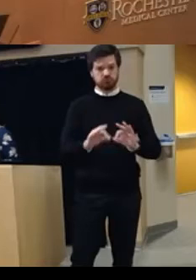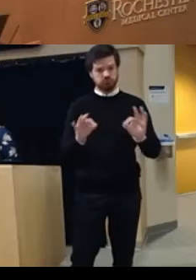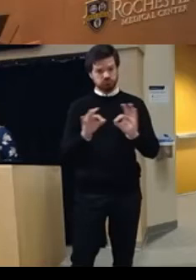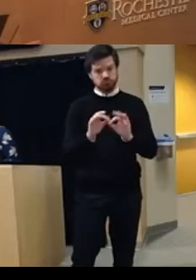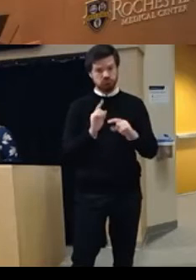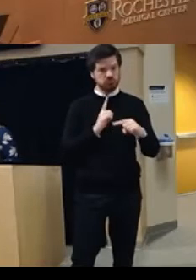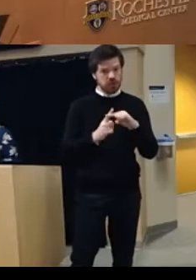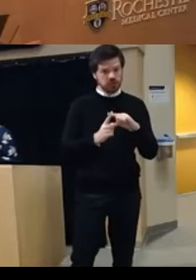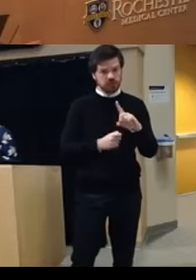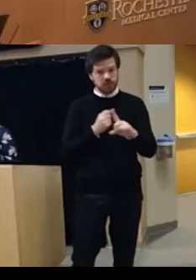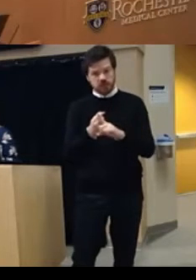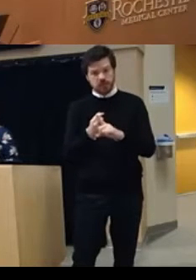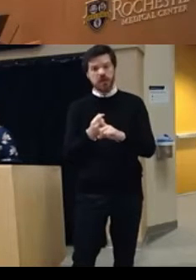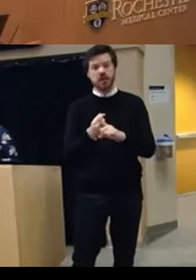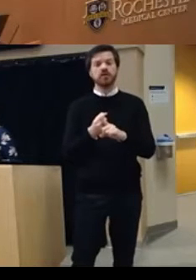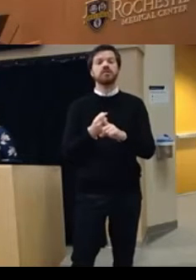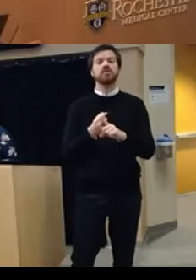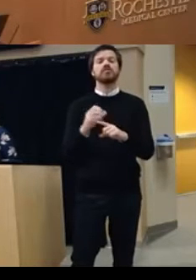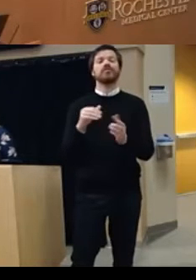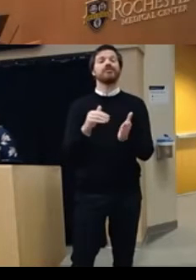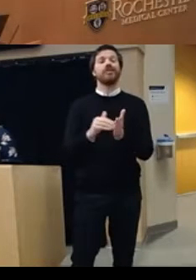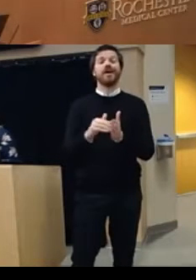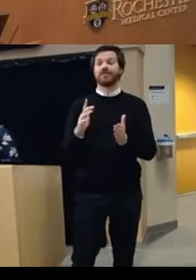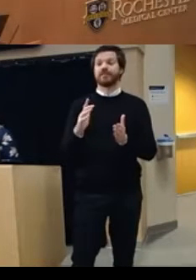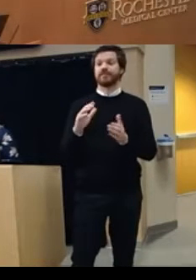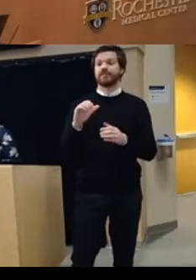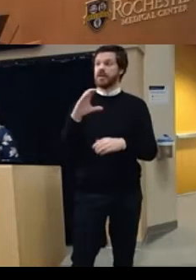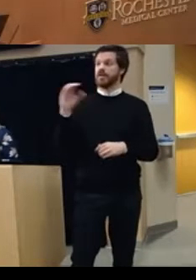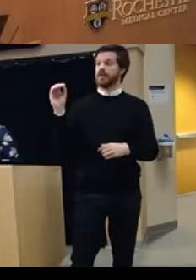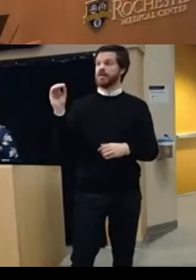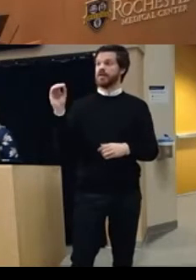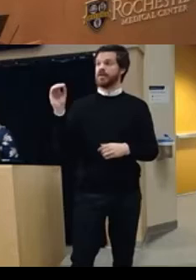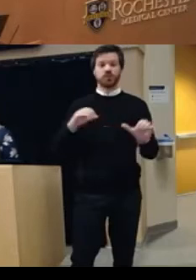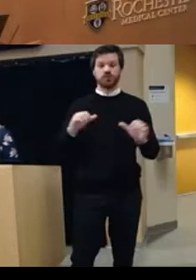impact on and this is often what employers hire us to do make it so that their employees can get